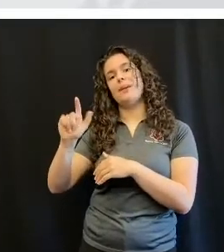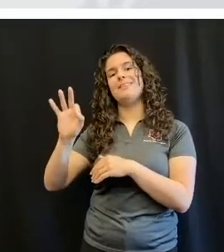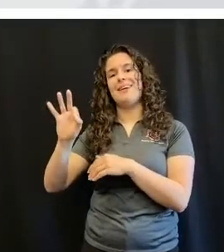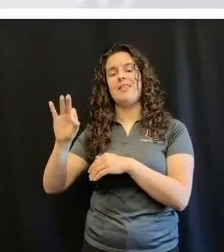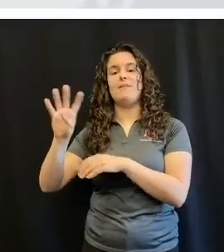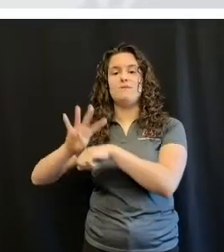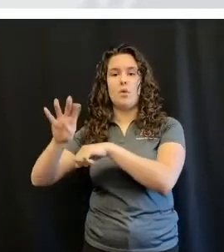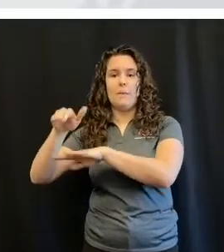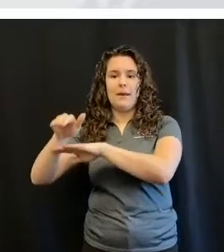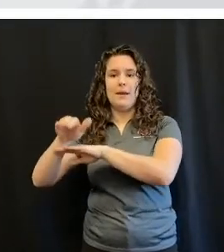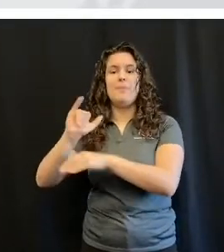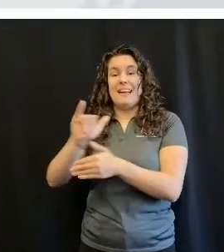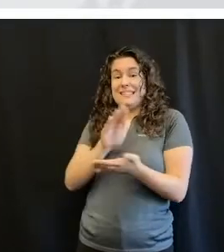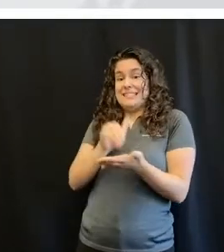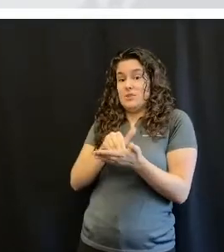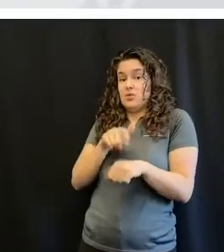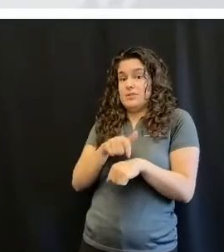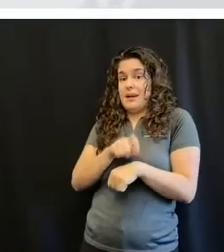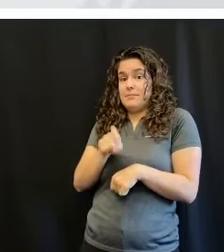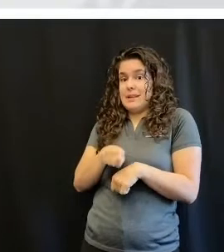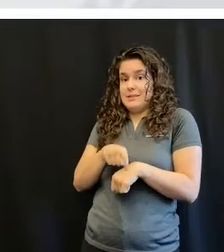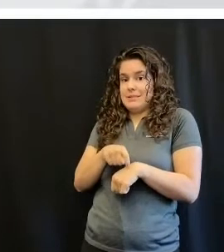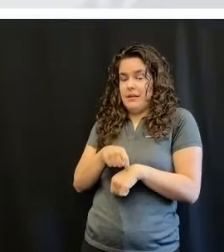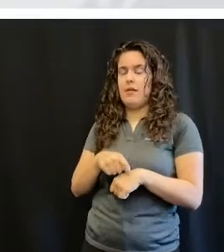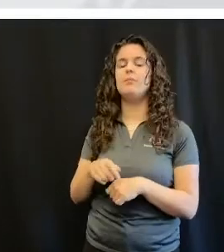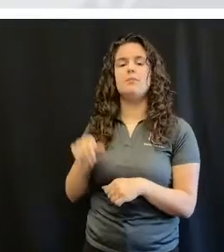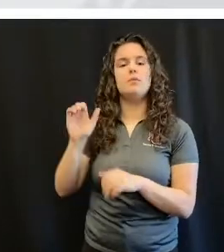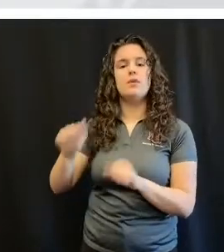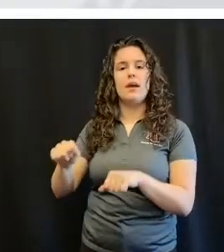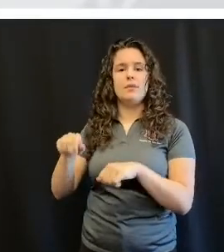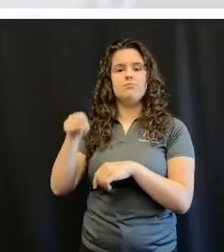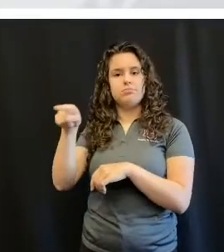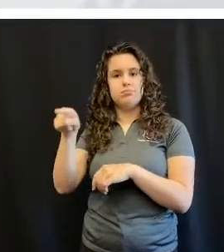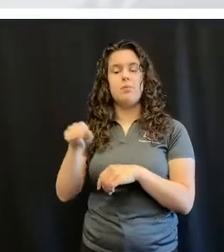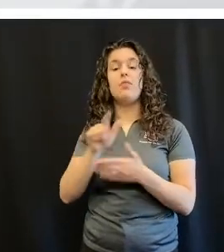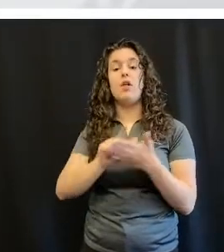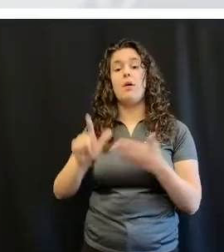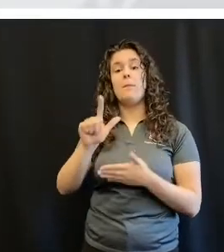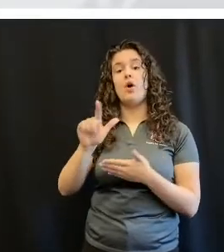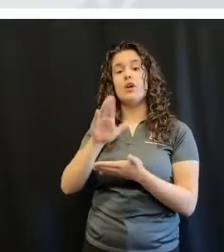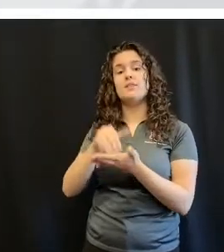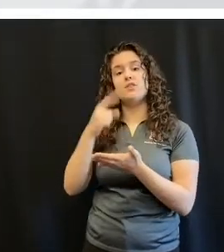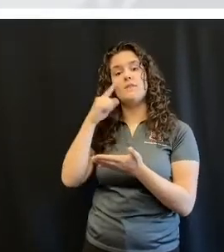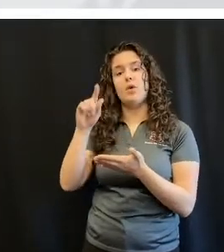If you go to the Lamar Center for Educational Innovation and Digital Learning website,